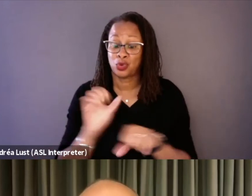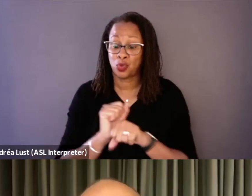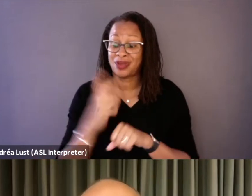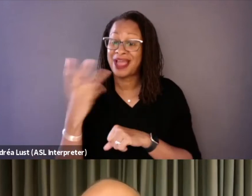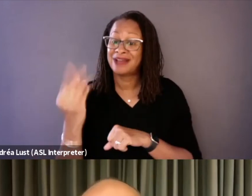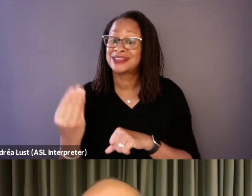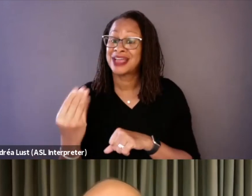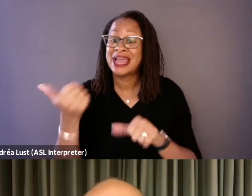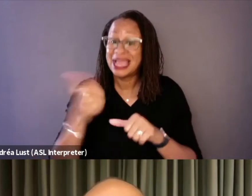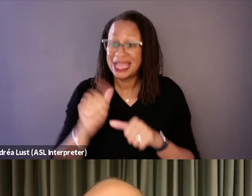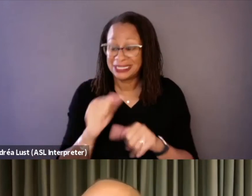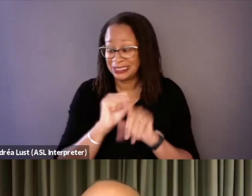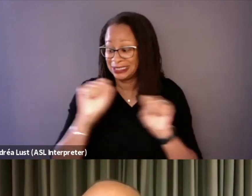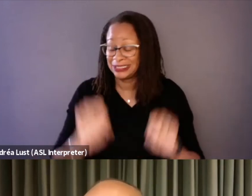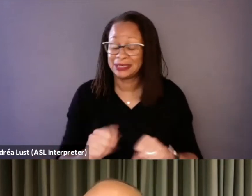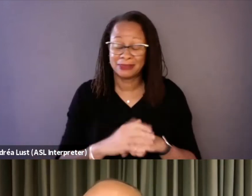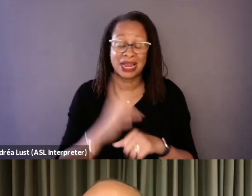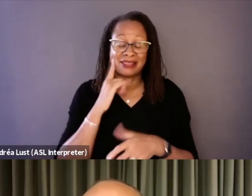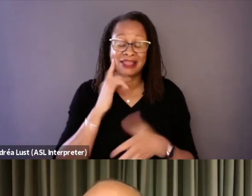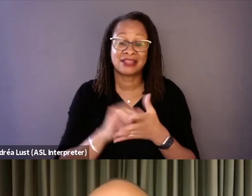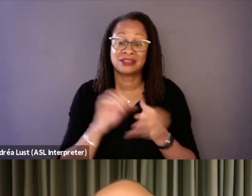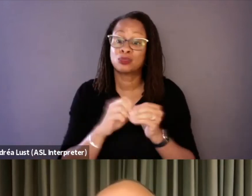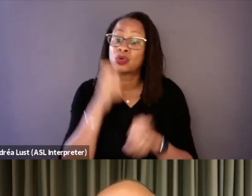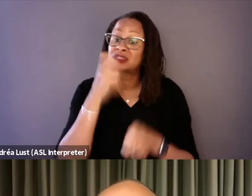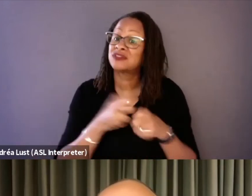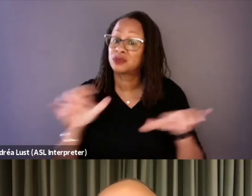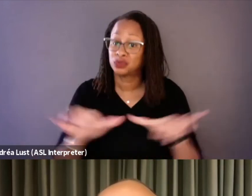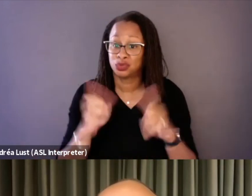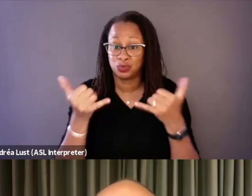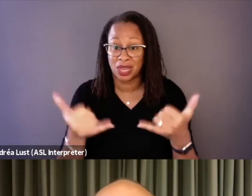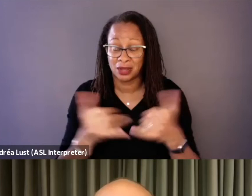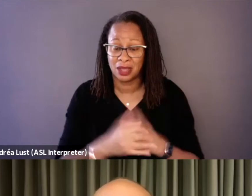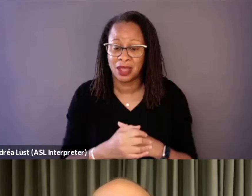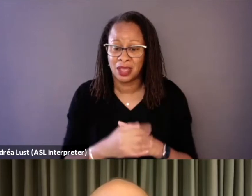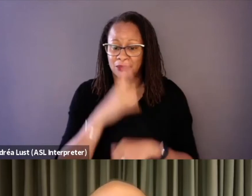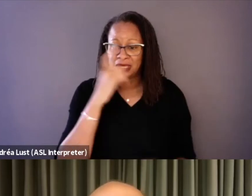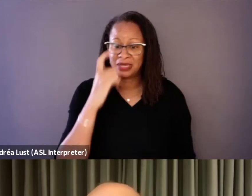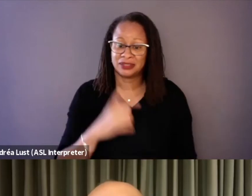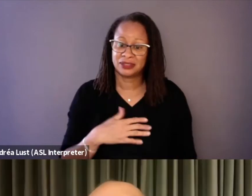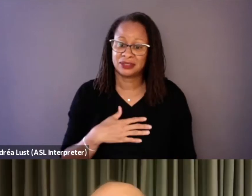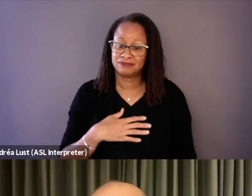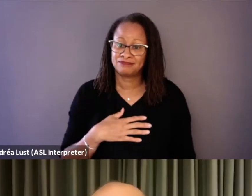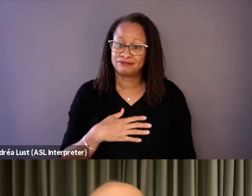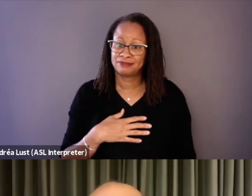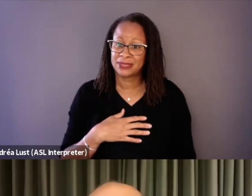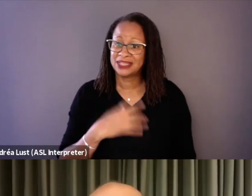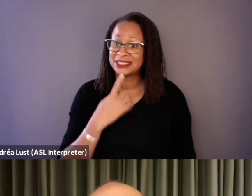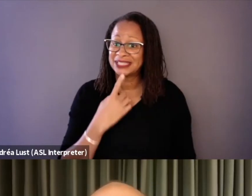And I think that is harder to do now because you say, well, who would it be today,